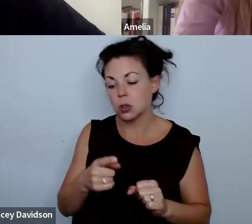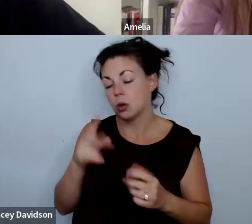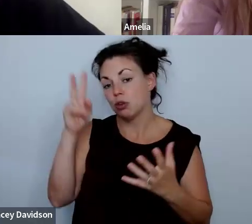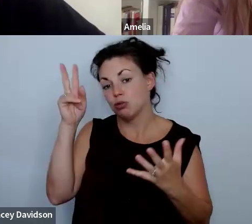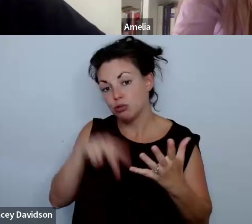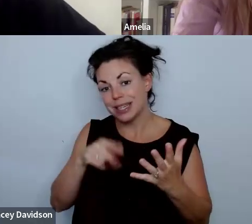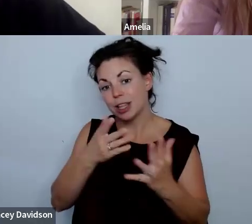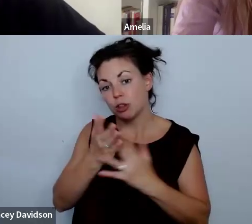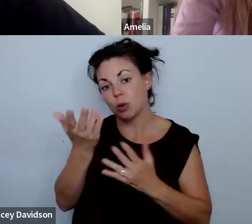The